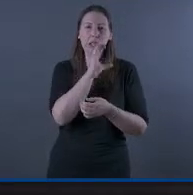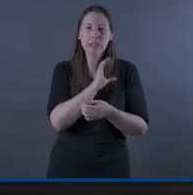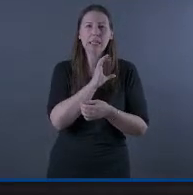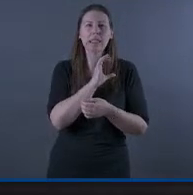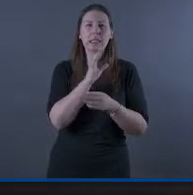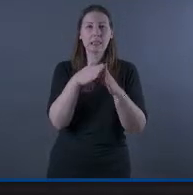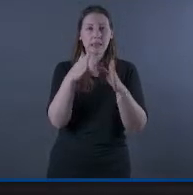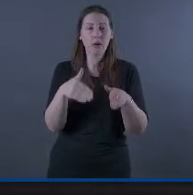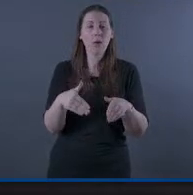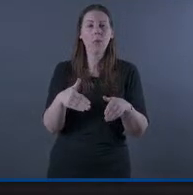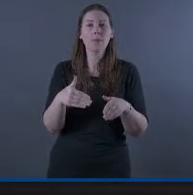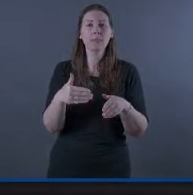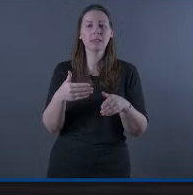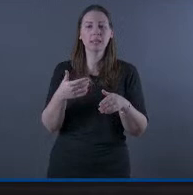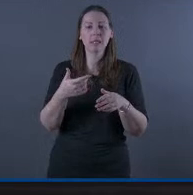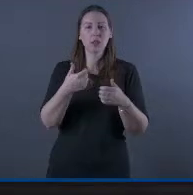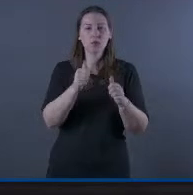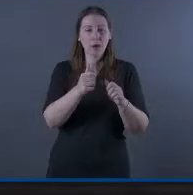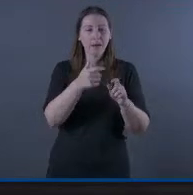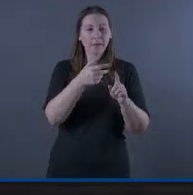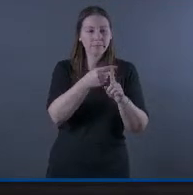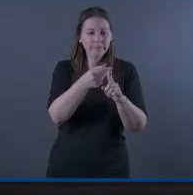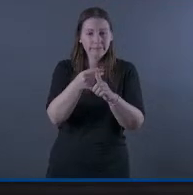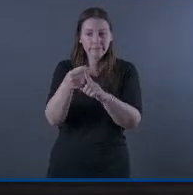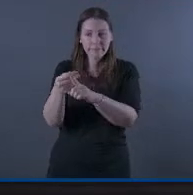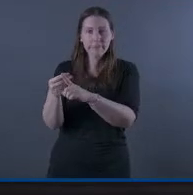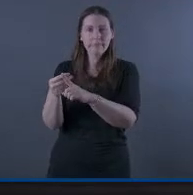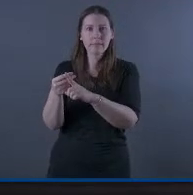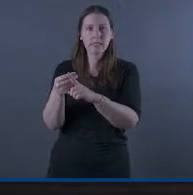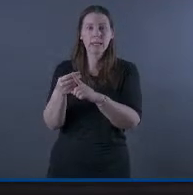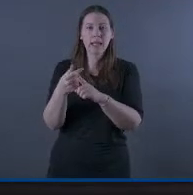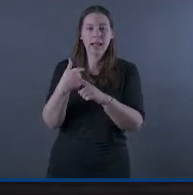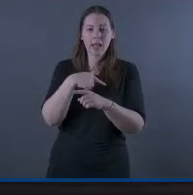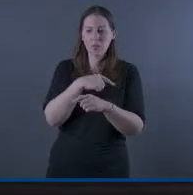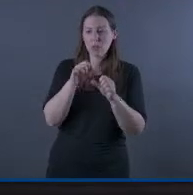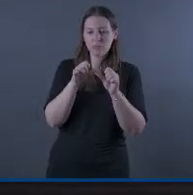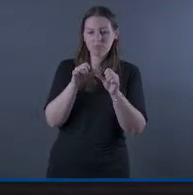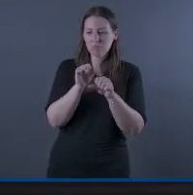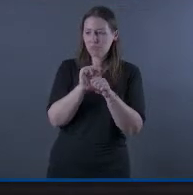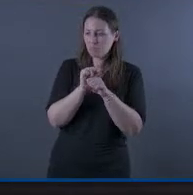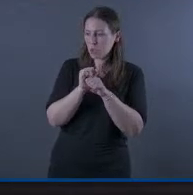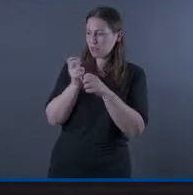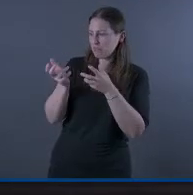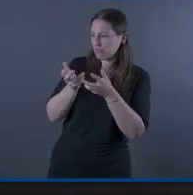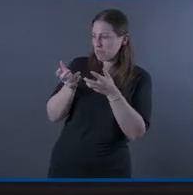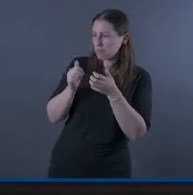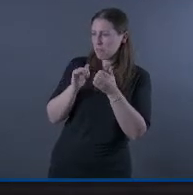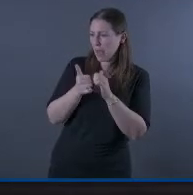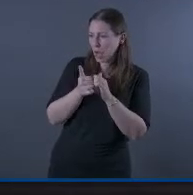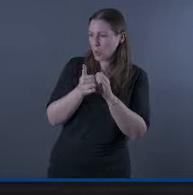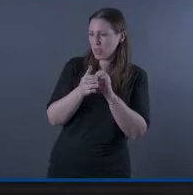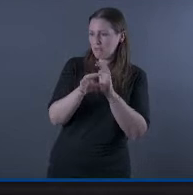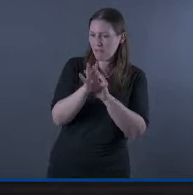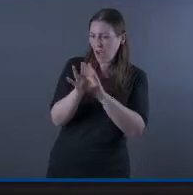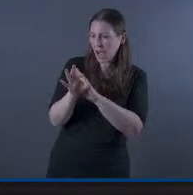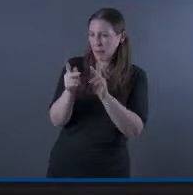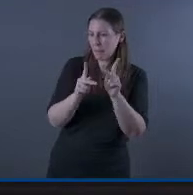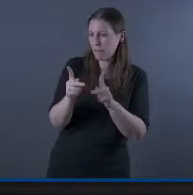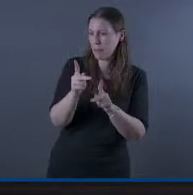to identify those that may not have other pathways to get vaccine. We also have that phone line that I mentioned